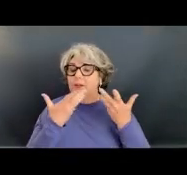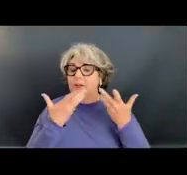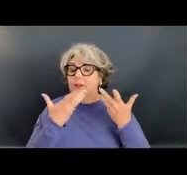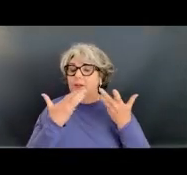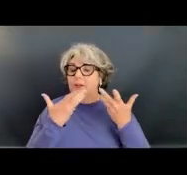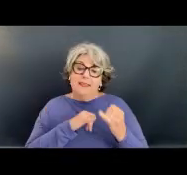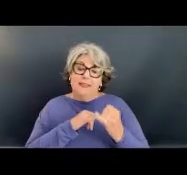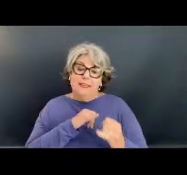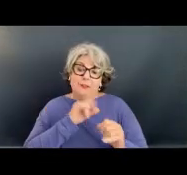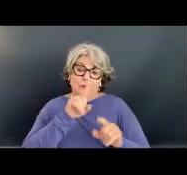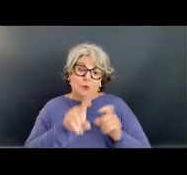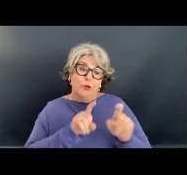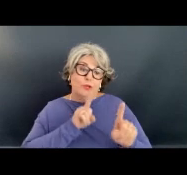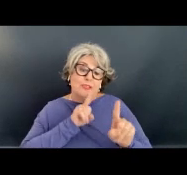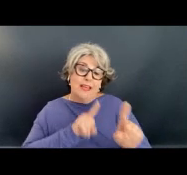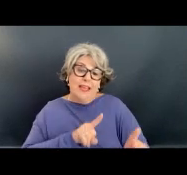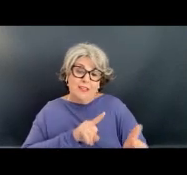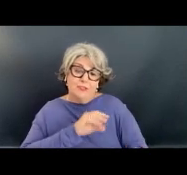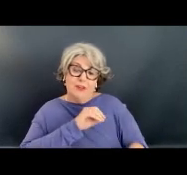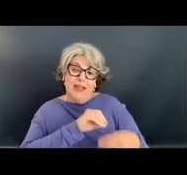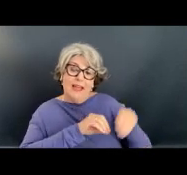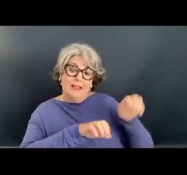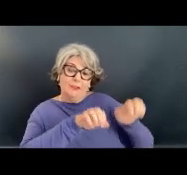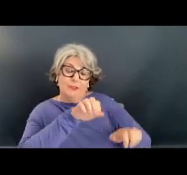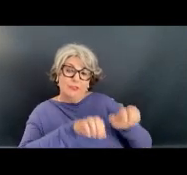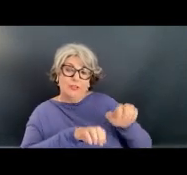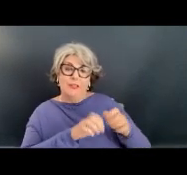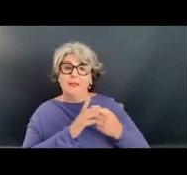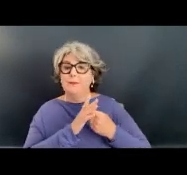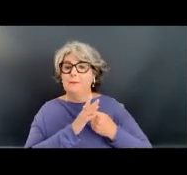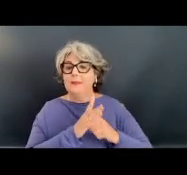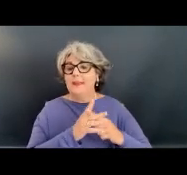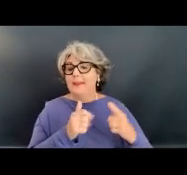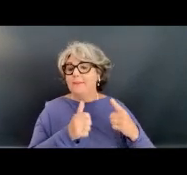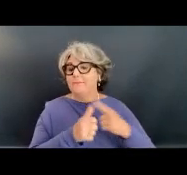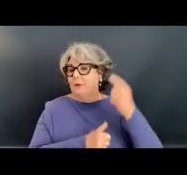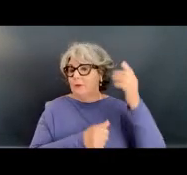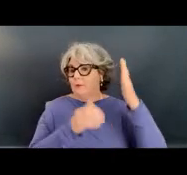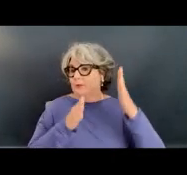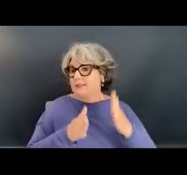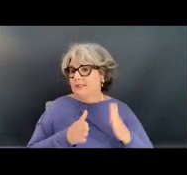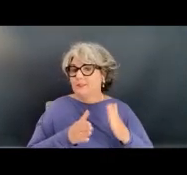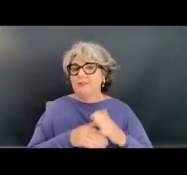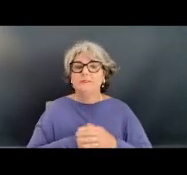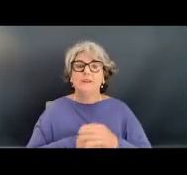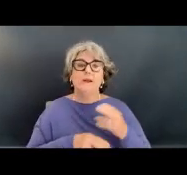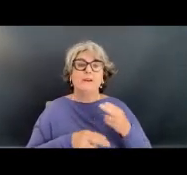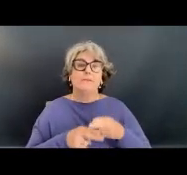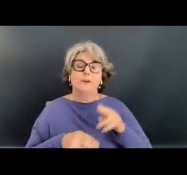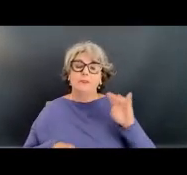So please put them in the chat. We're going to kick things off with our first presenter, who is